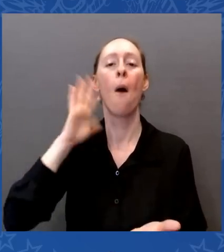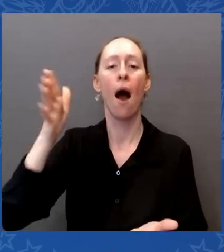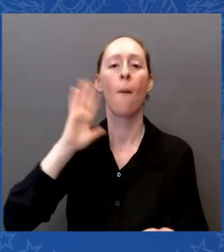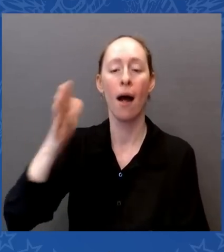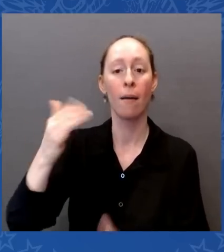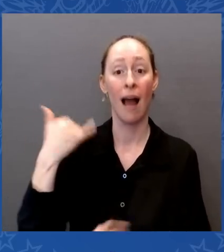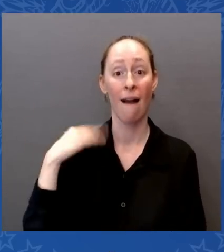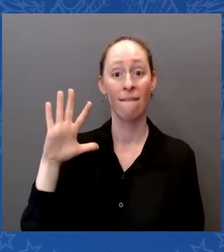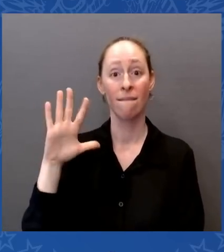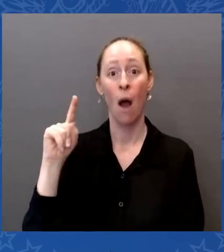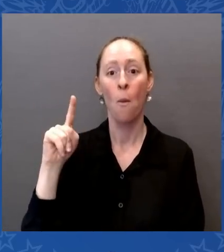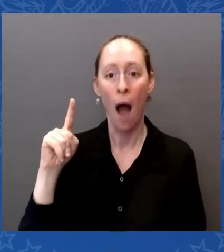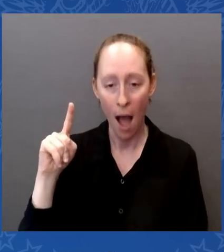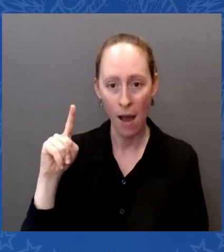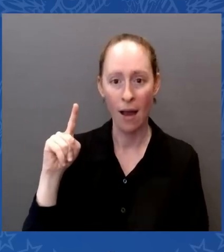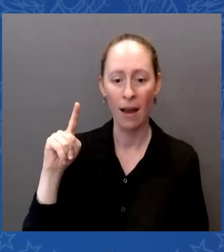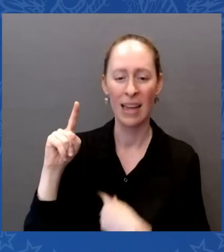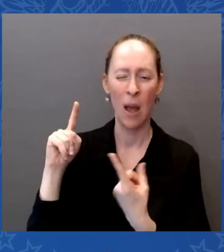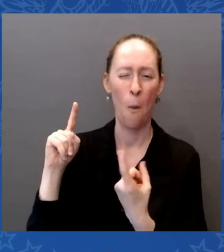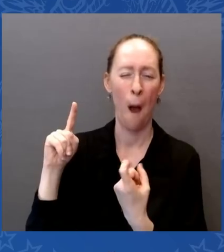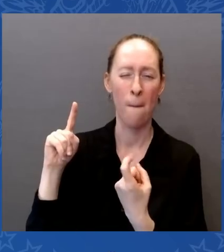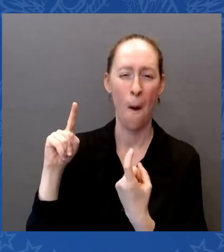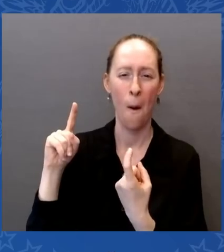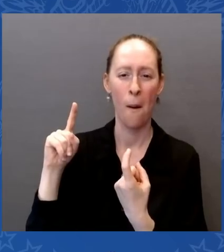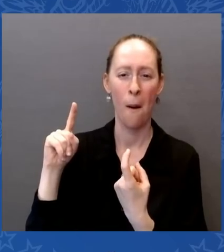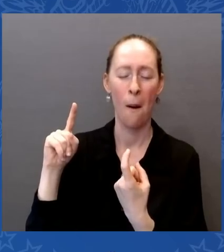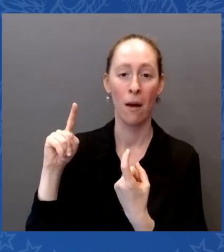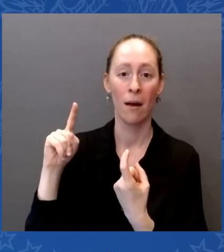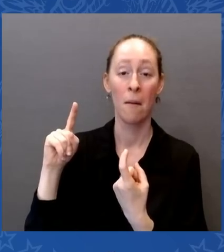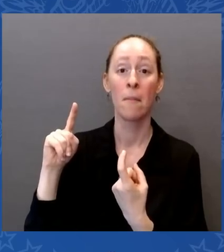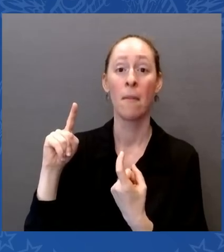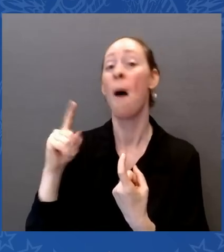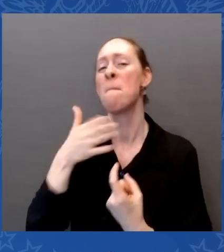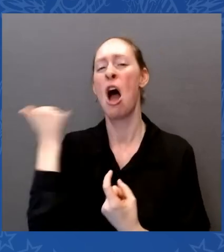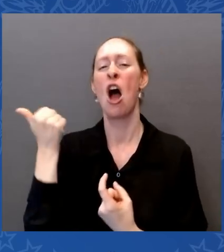Thank you very much.